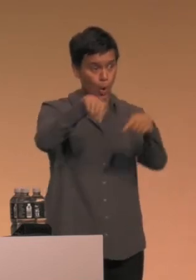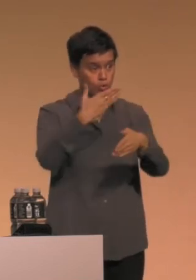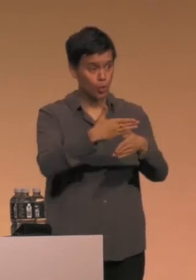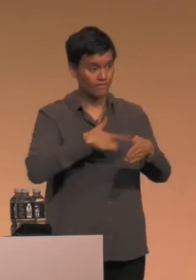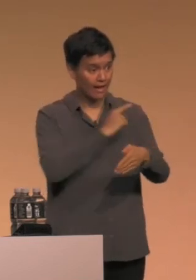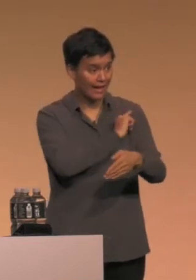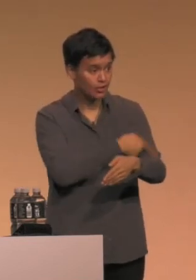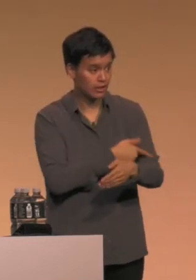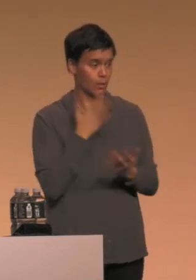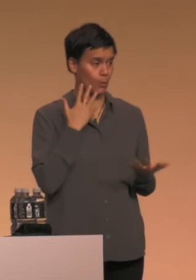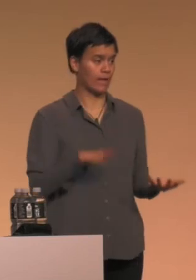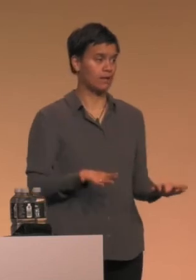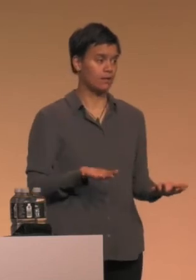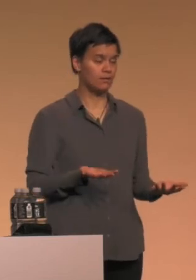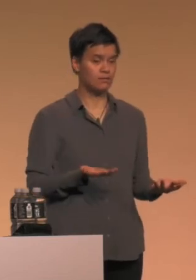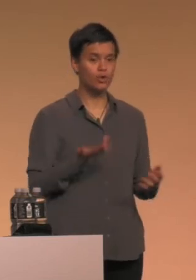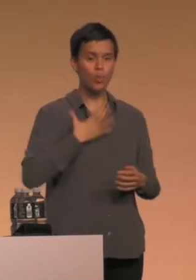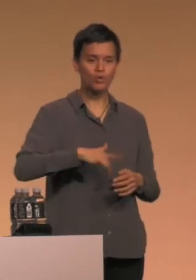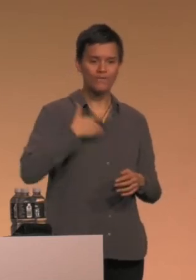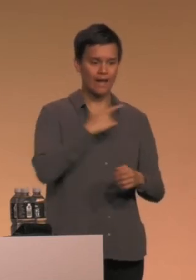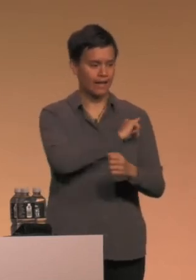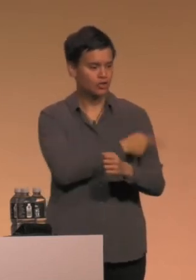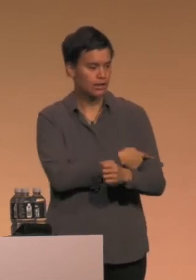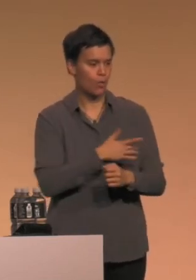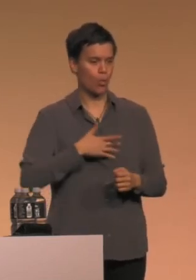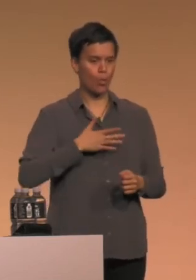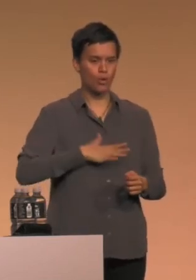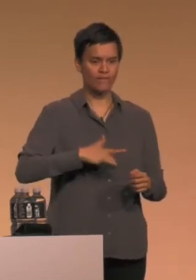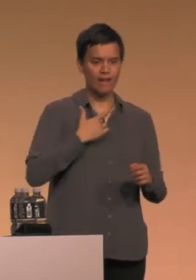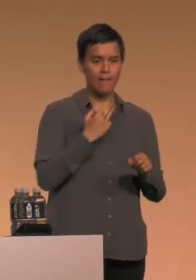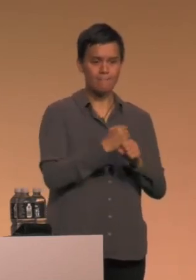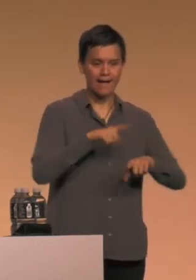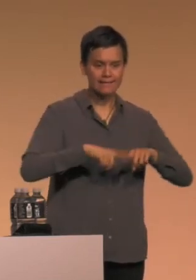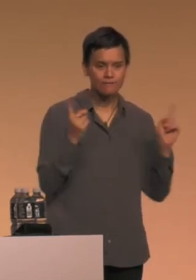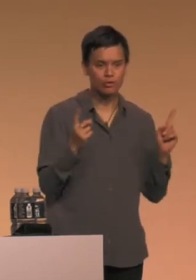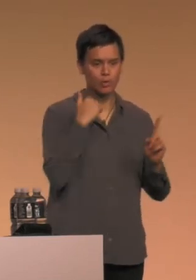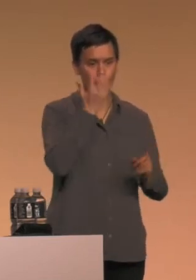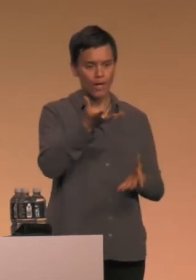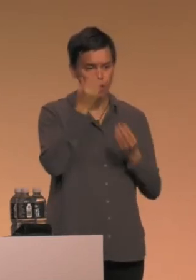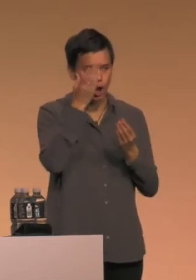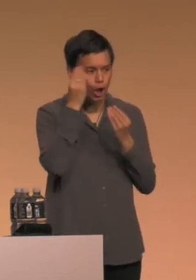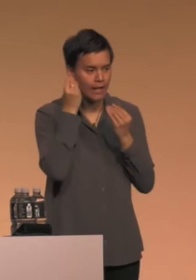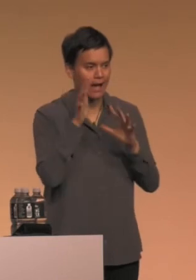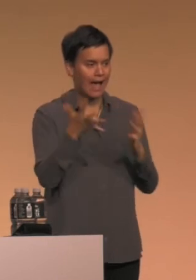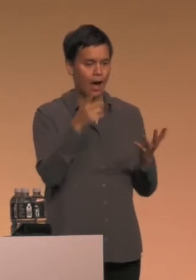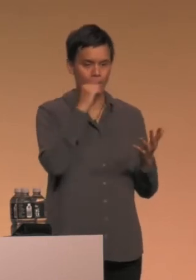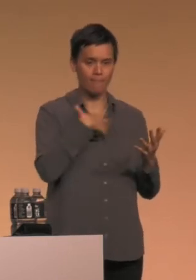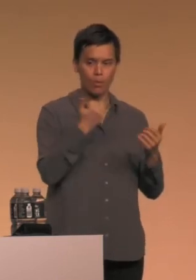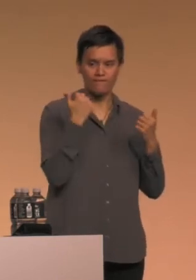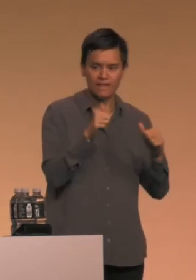feeling absorbed in your work, feeling that you're making a positive difference, and that you're always learning how to become more effective?